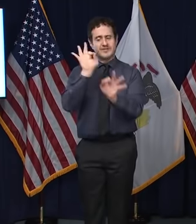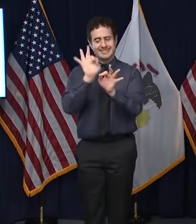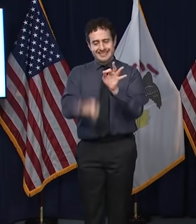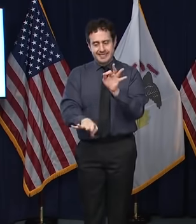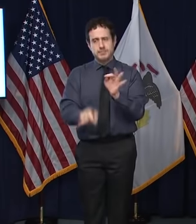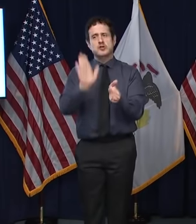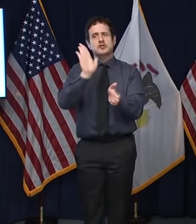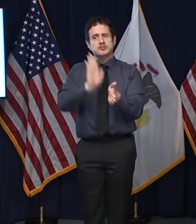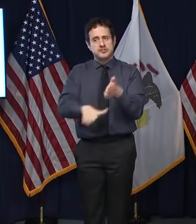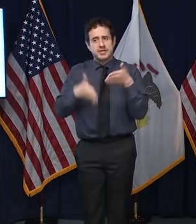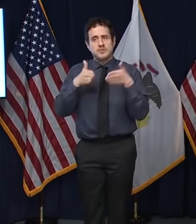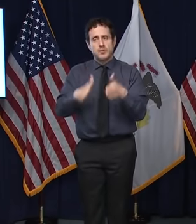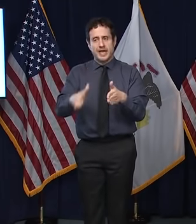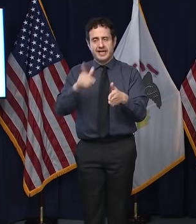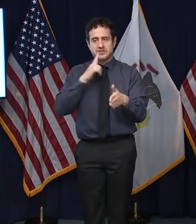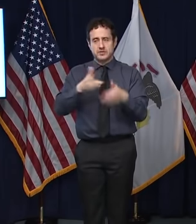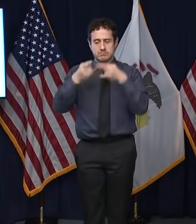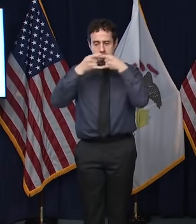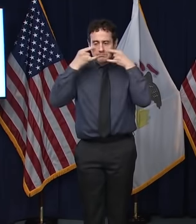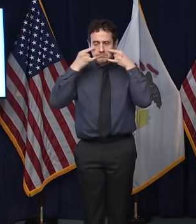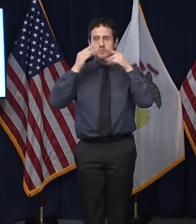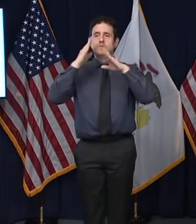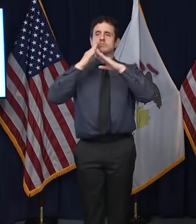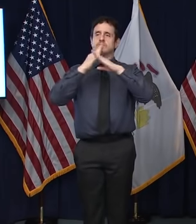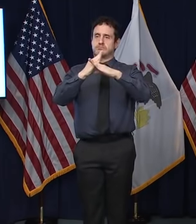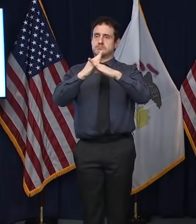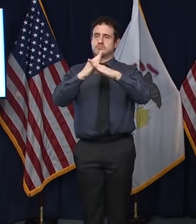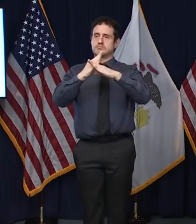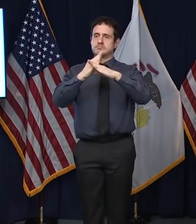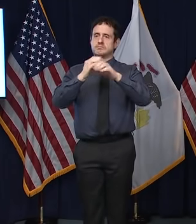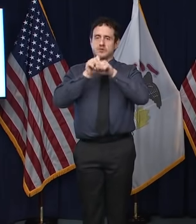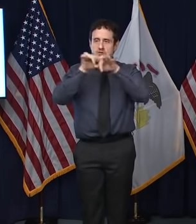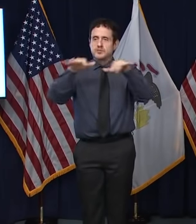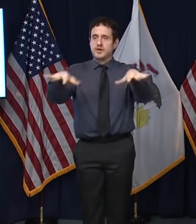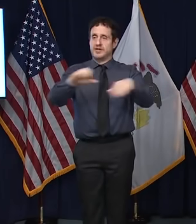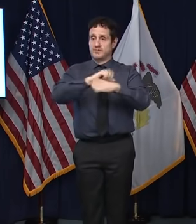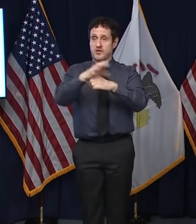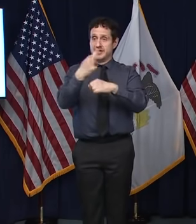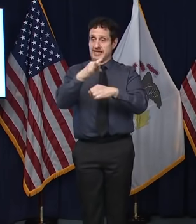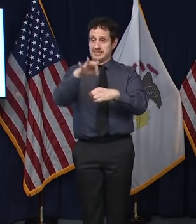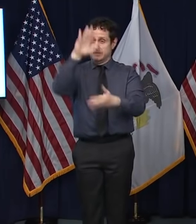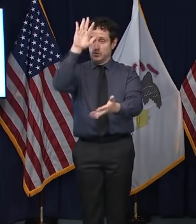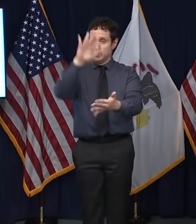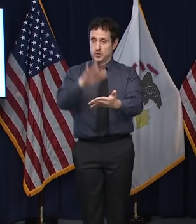continues to be one of the